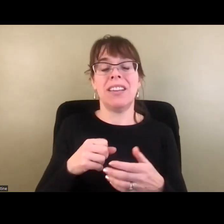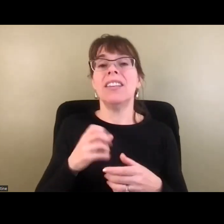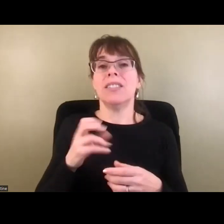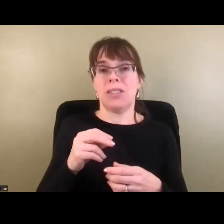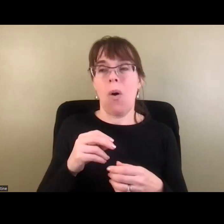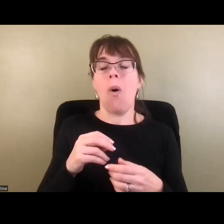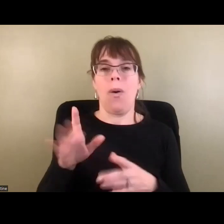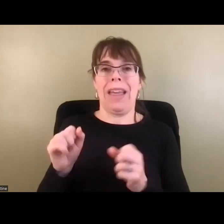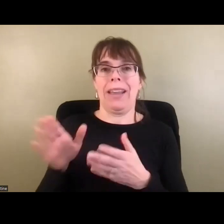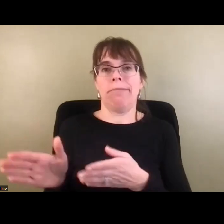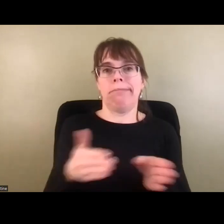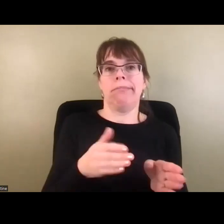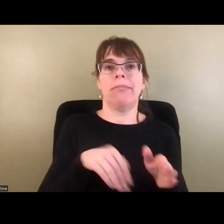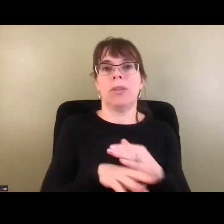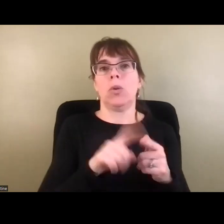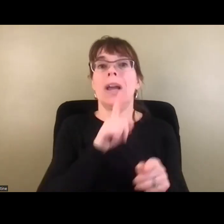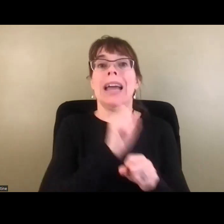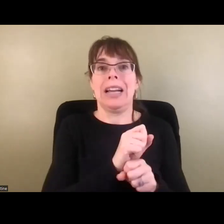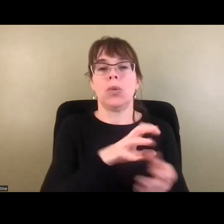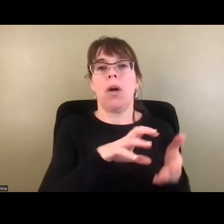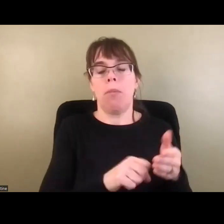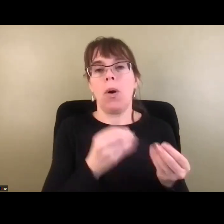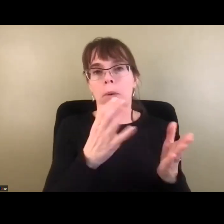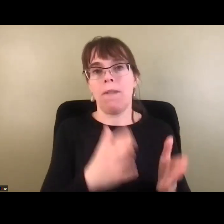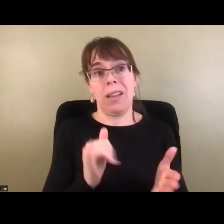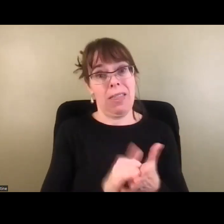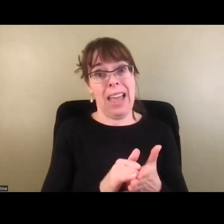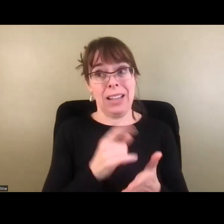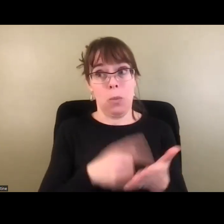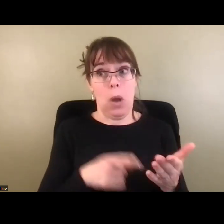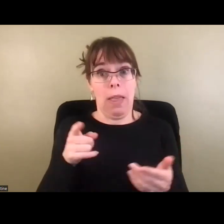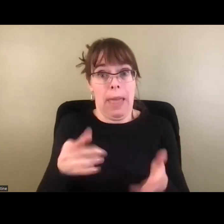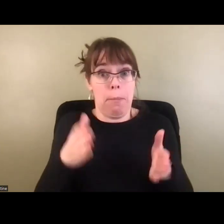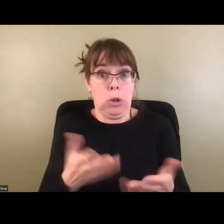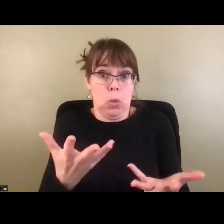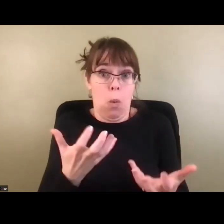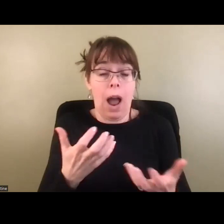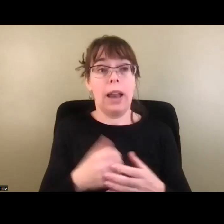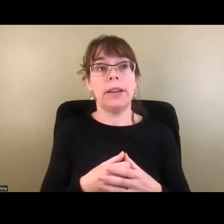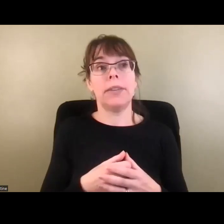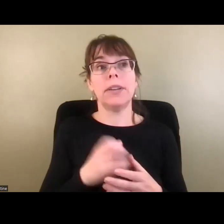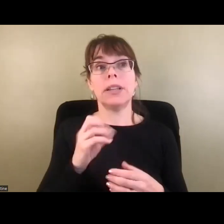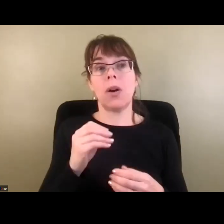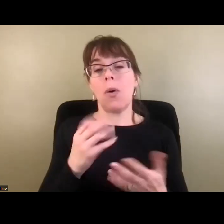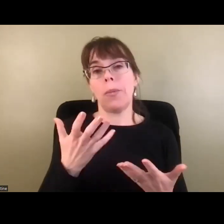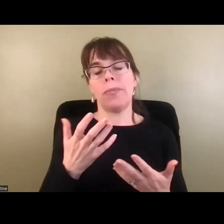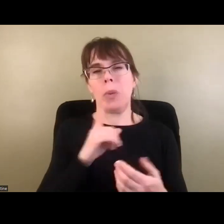wanted, and then rerouted them to an actual abortion provider, because that is the care that they actually wanted. So quite nefarious and frustrating,